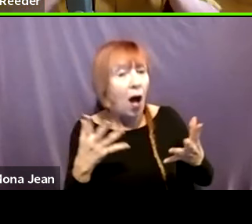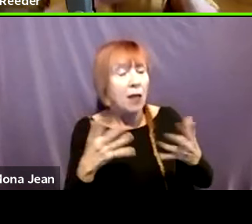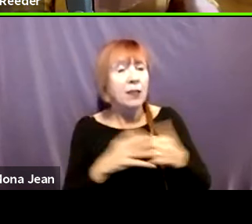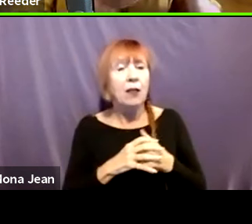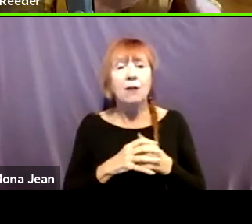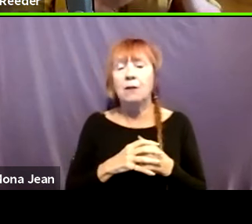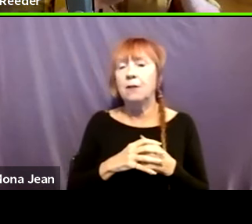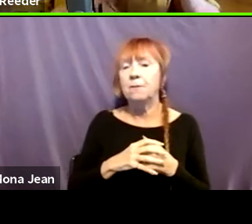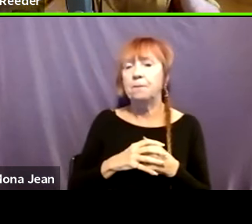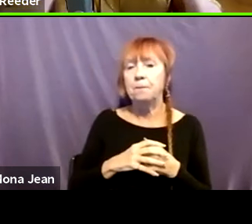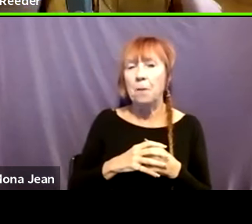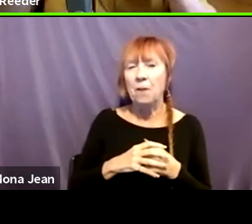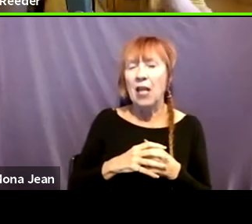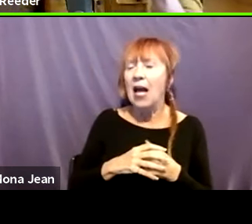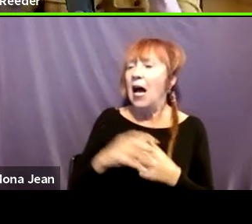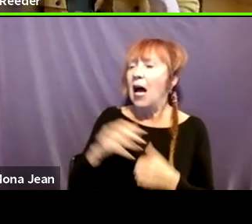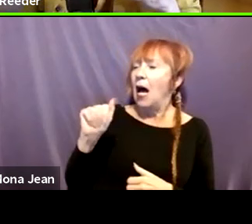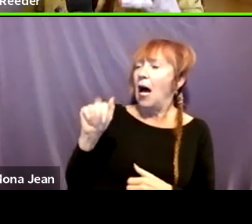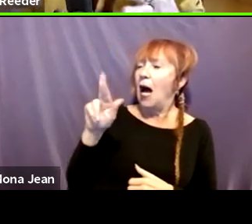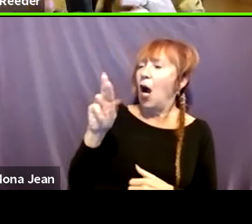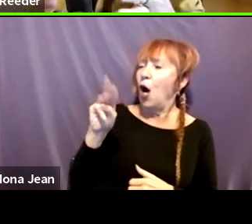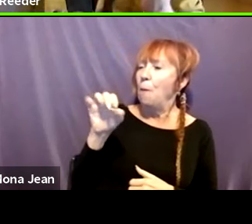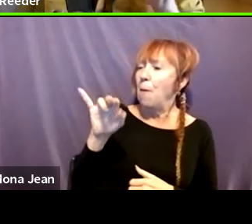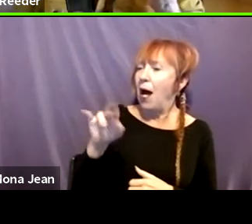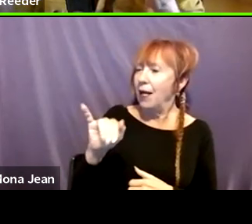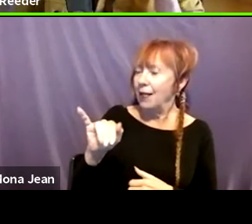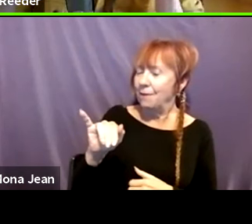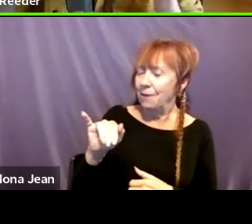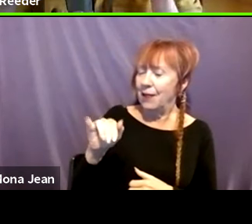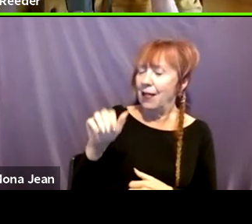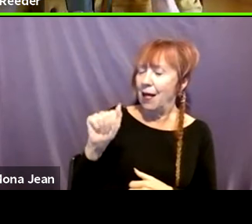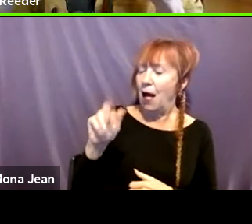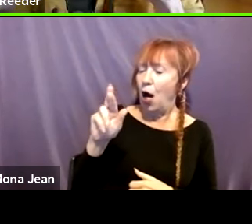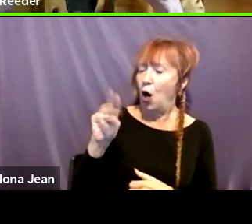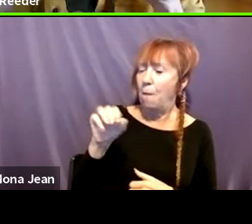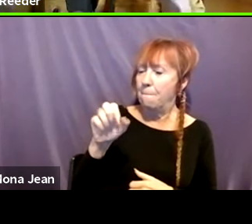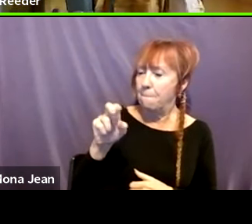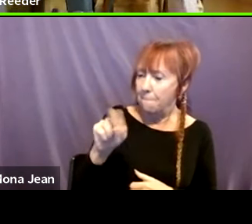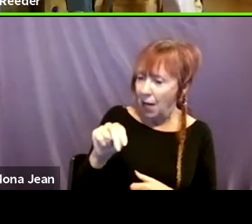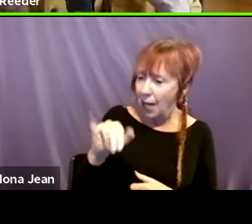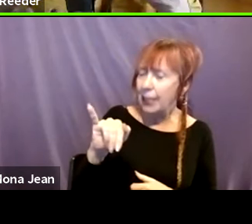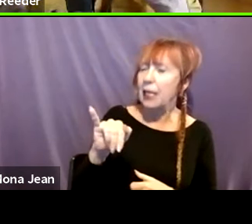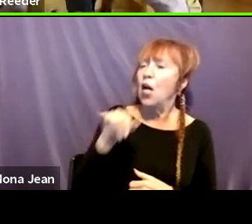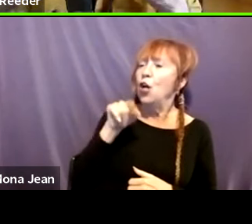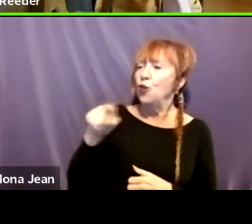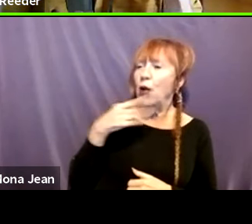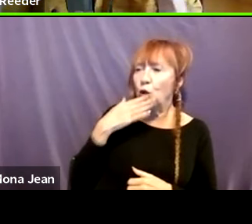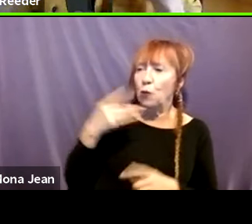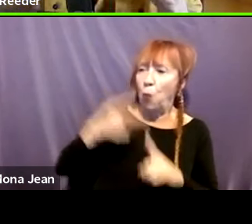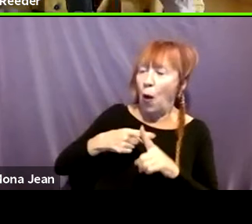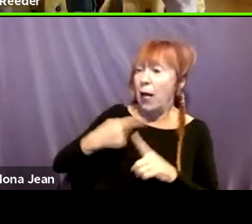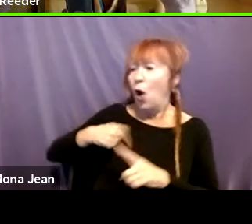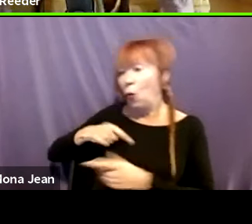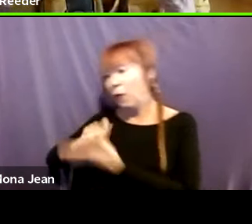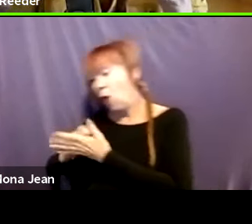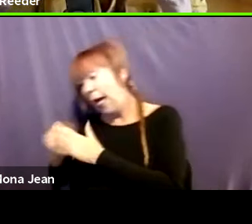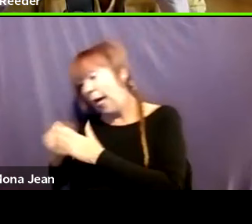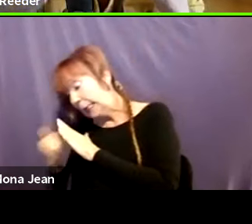we write in solitary, and we have to perform when we go in and pitch. So with that, when you're going and pitching, like do you script your pitch?